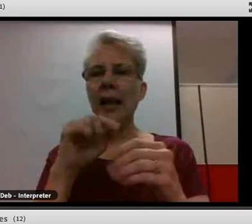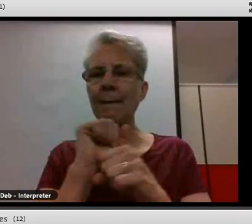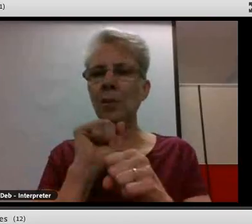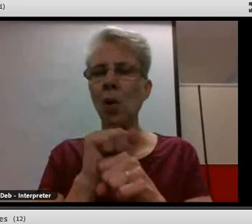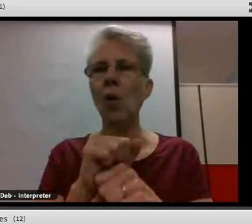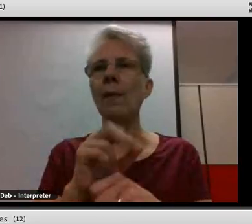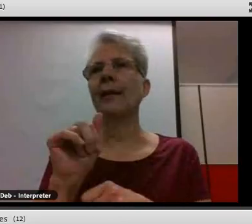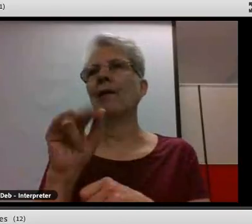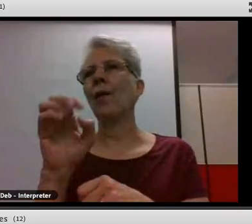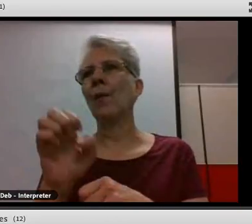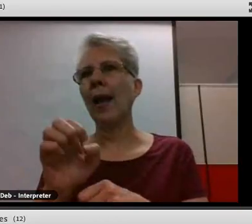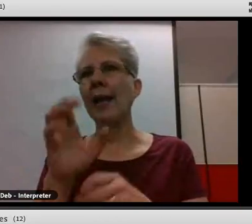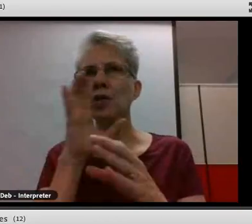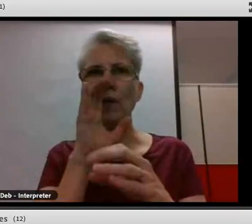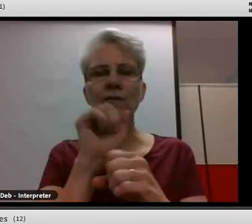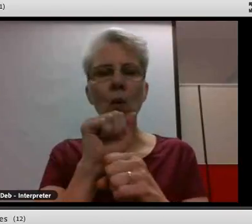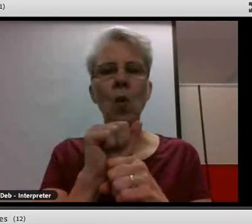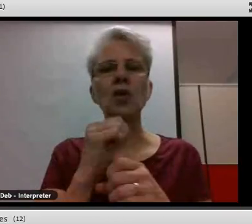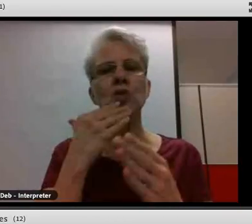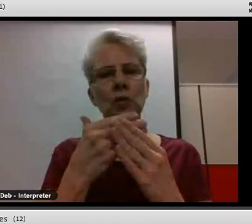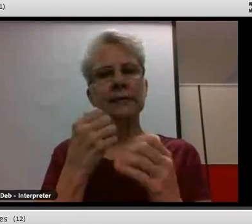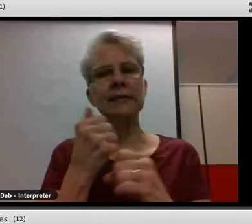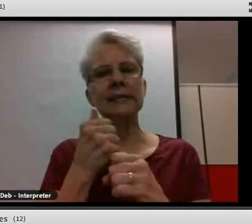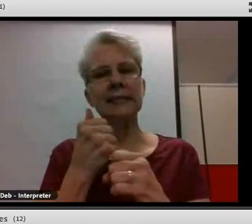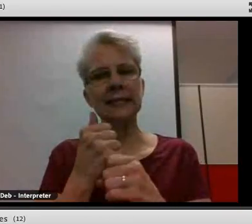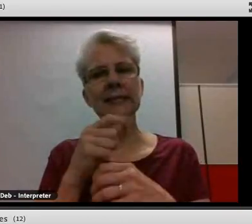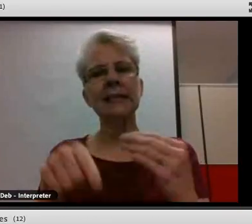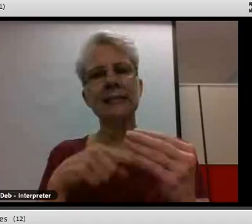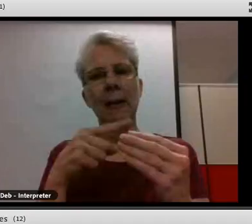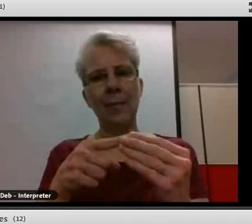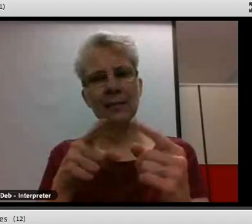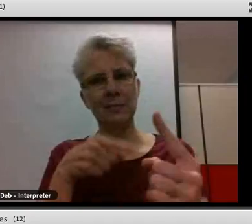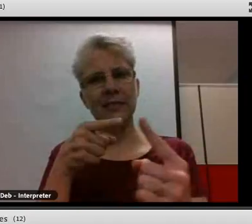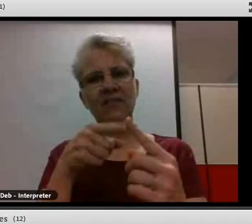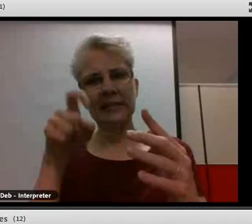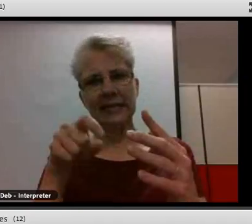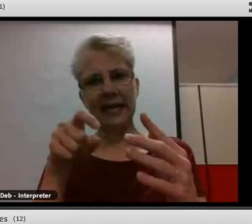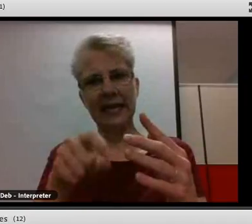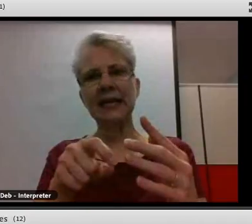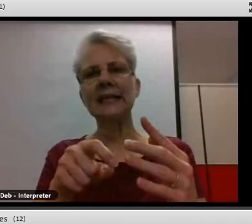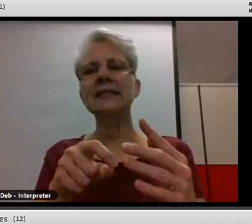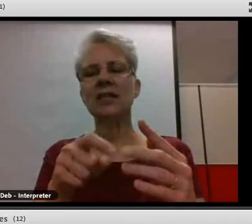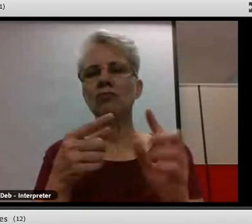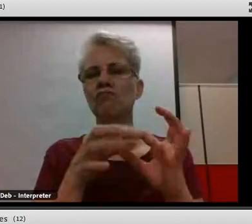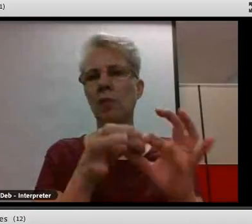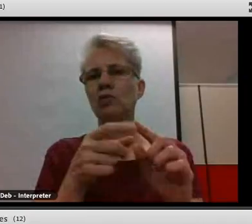to patrons with disabilities. So, again, why should we focus on accessibility in libraries?